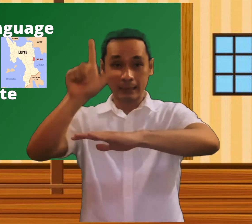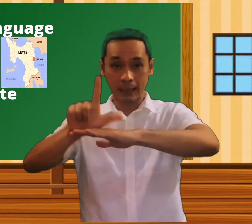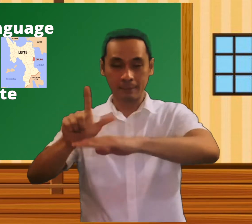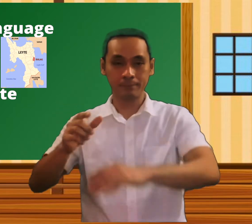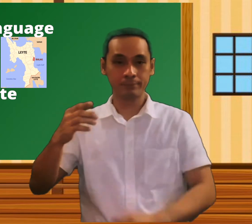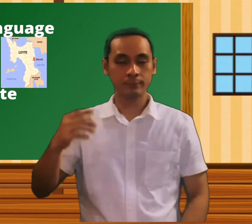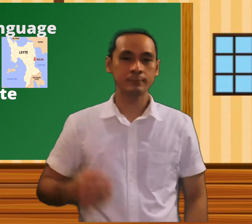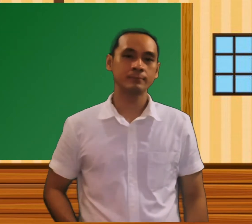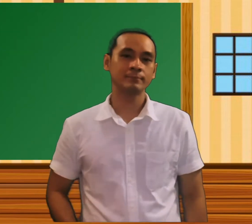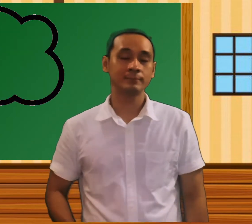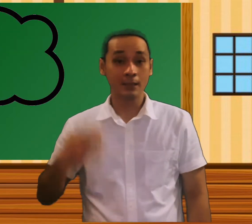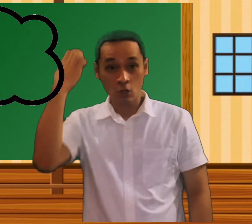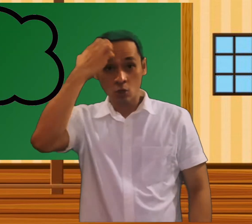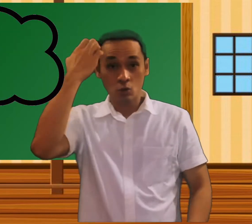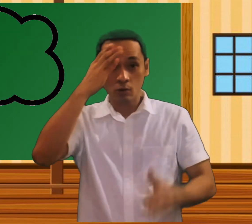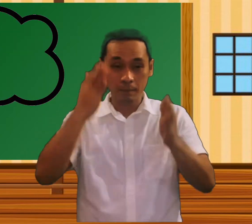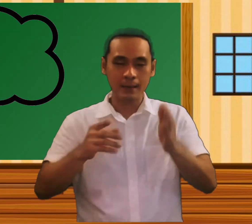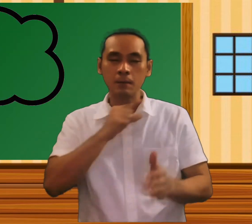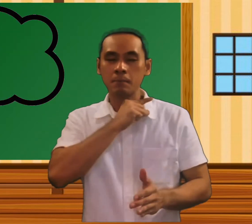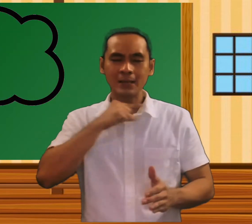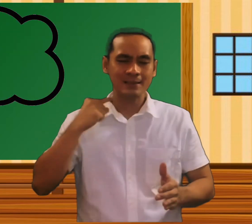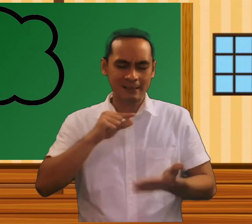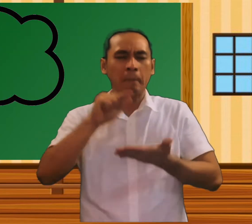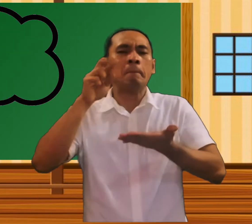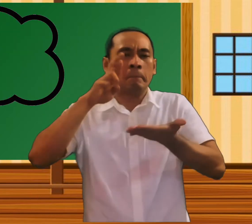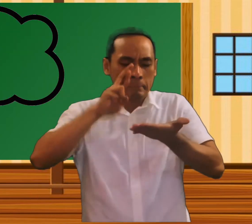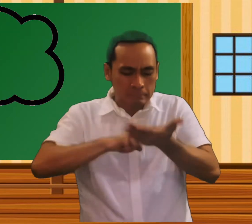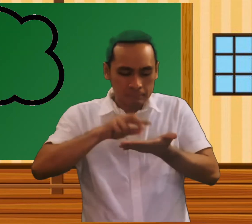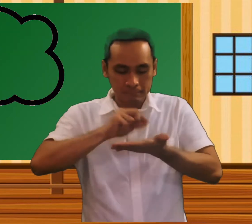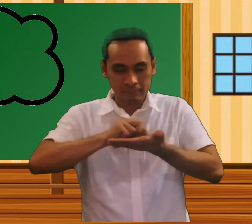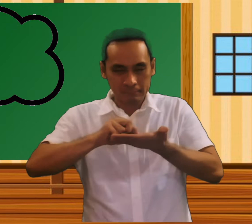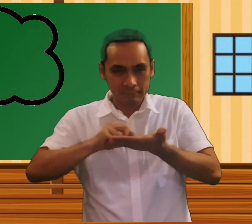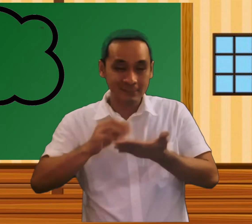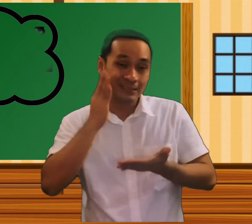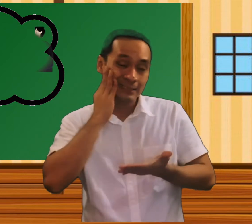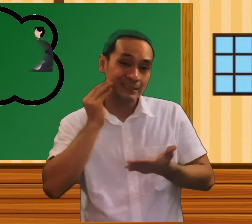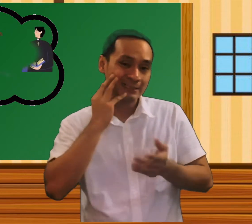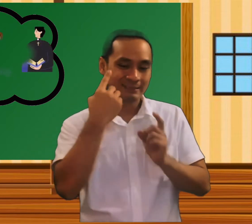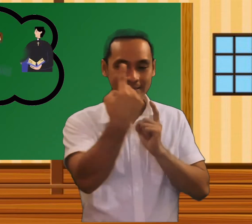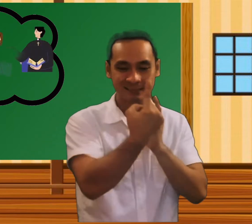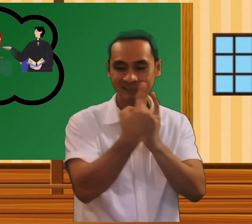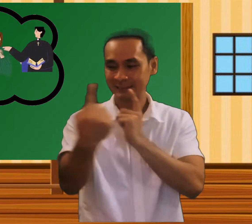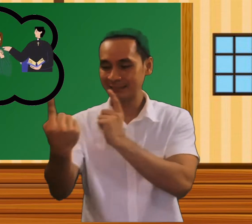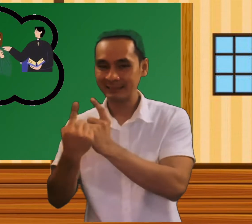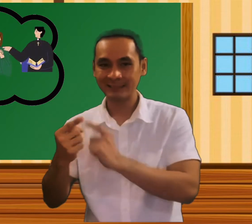a european priest wrote about his encounters with the local deaf people